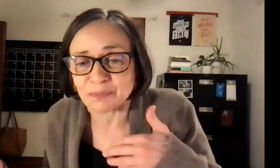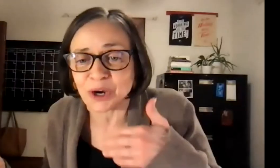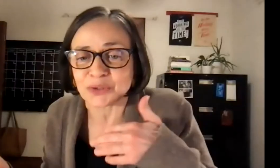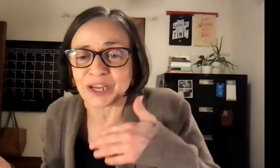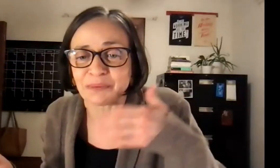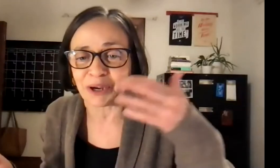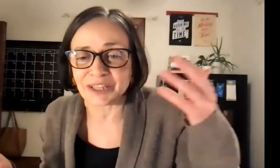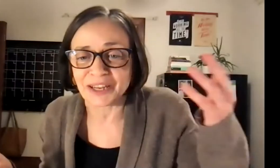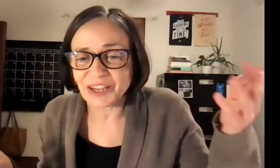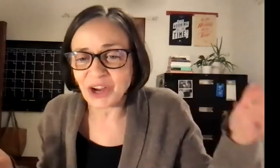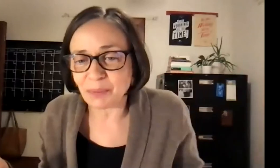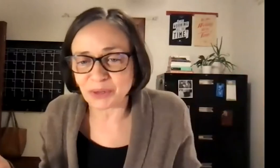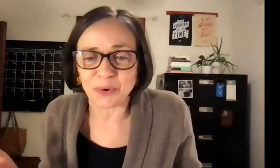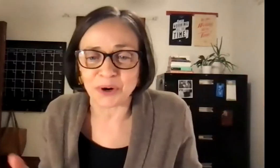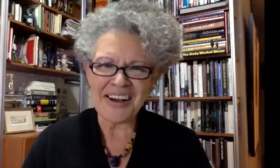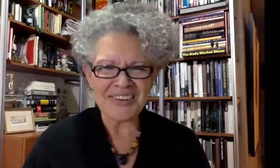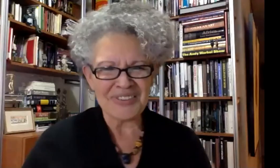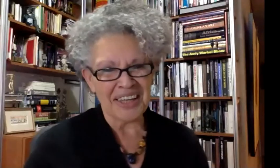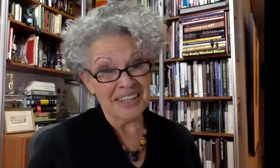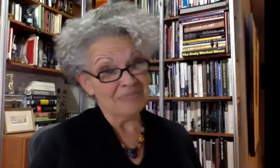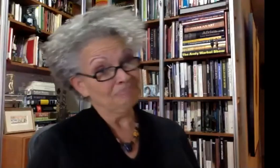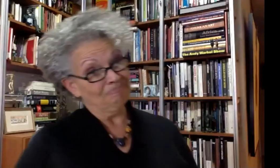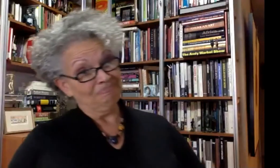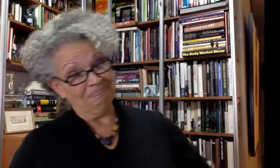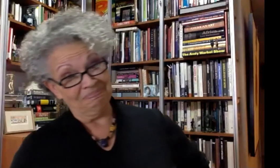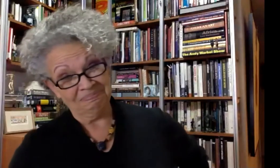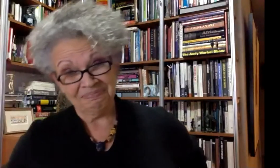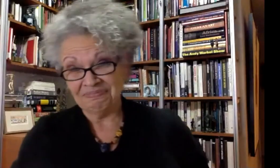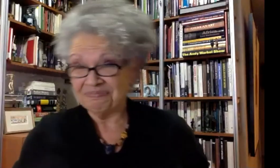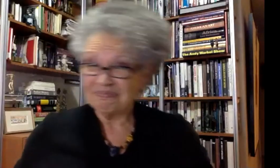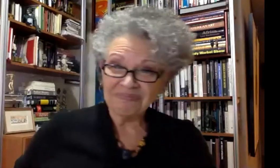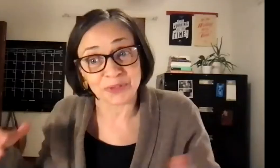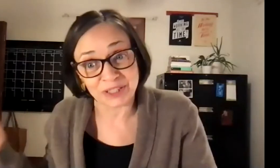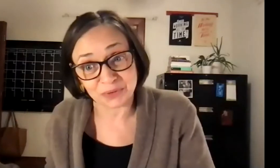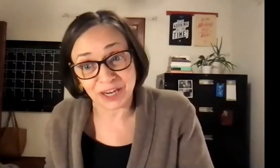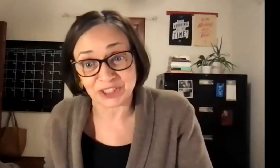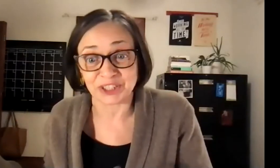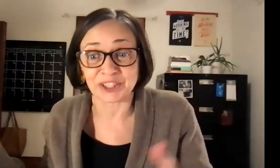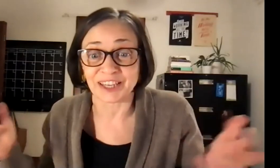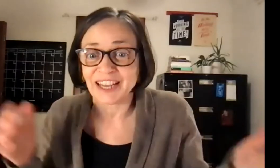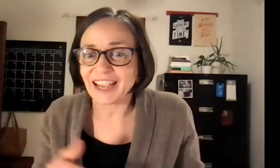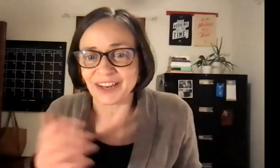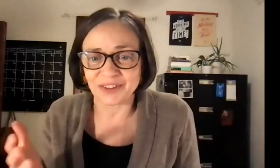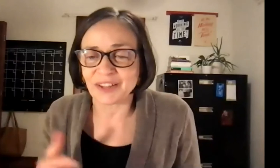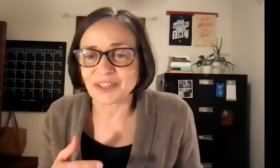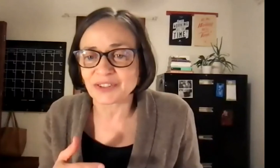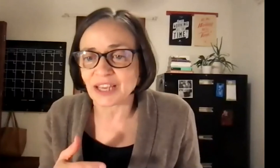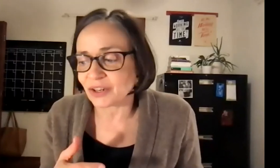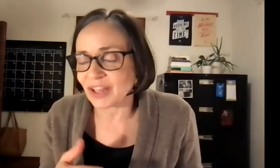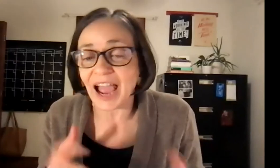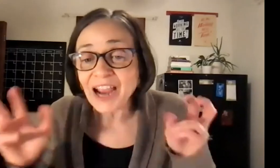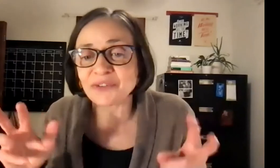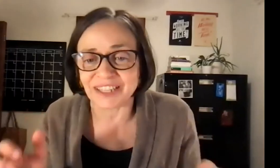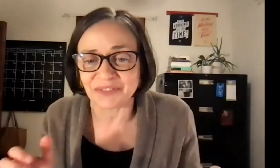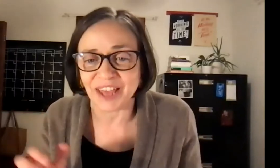and I was also thinking and it came out of an actual presentation as well, it was a graduate